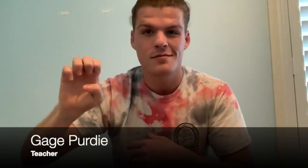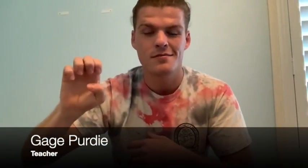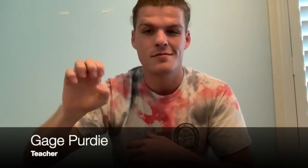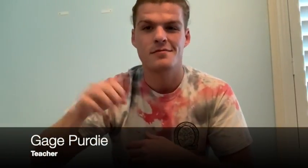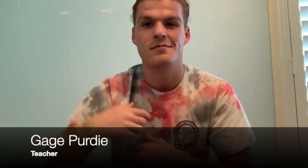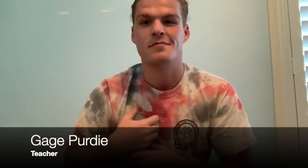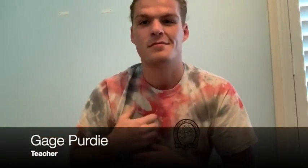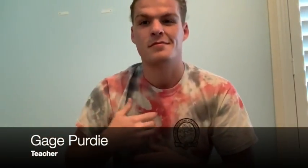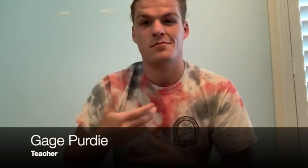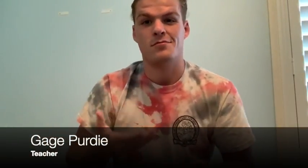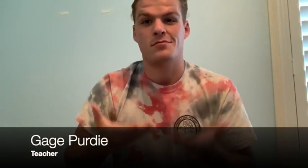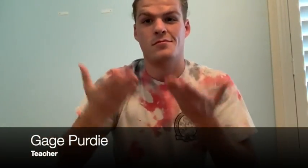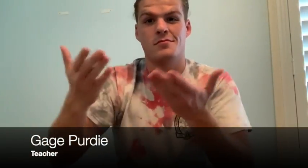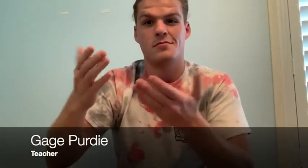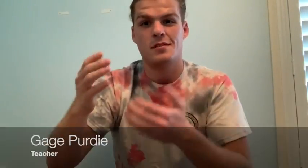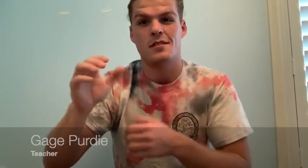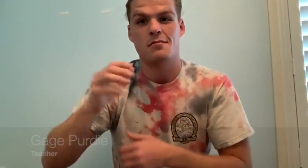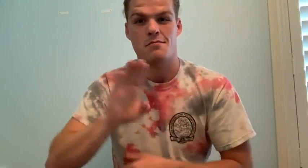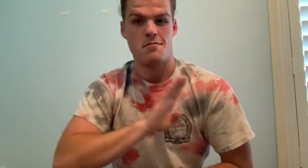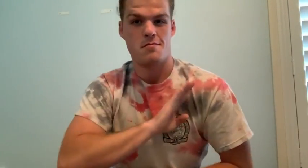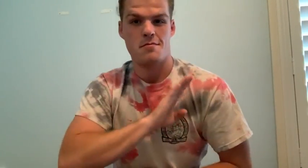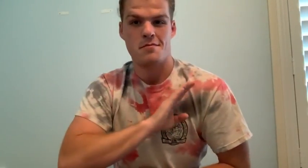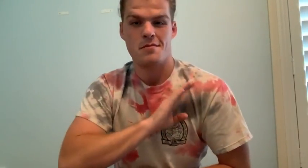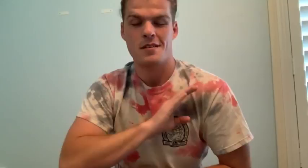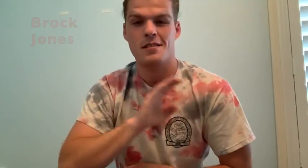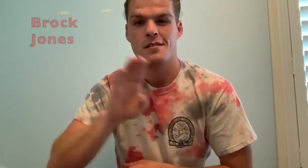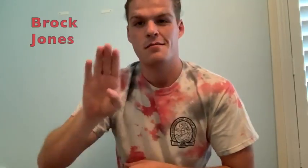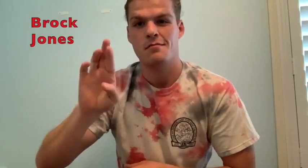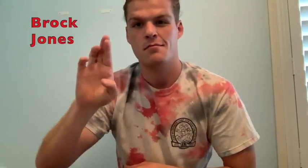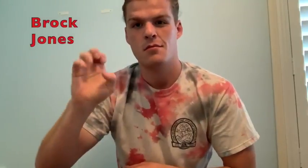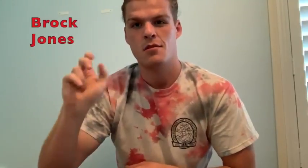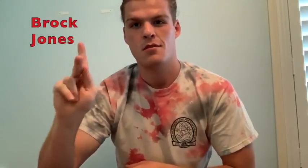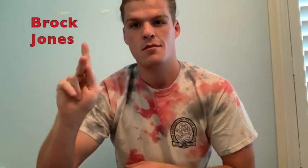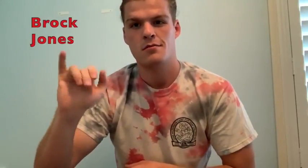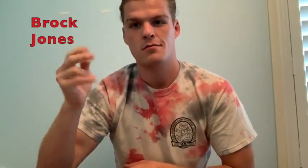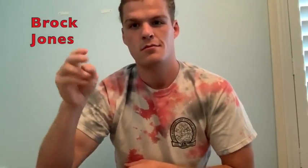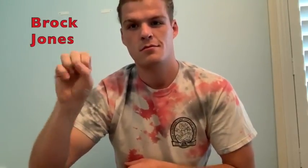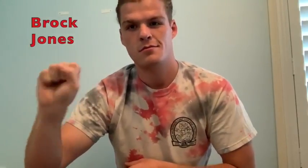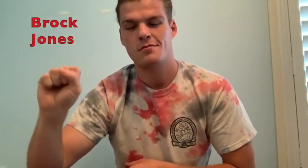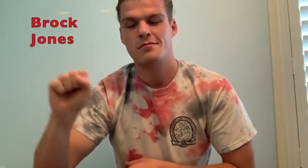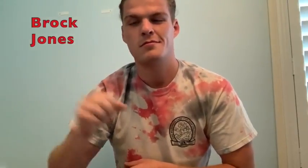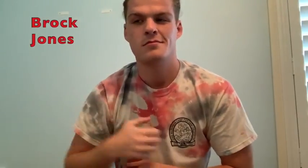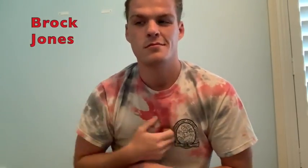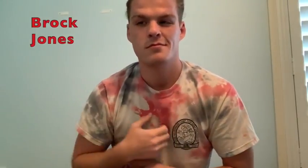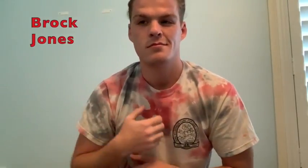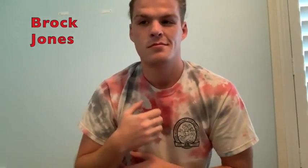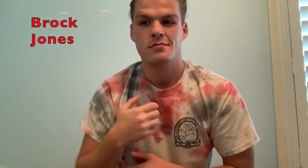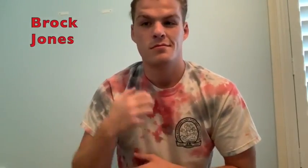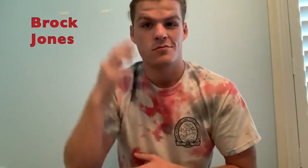I'm here to present our adaptive PE award. And it goes to Brock